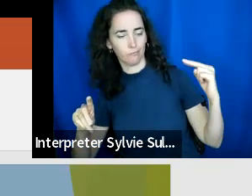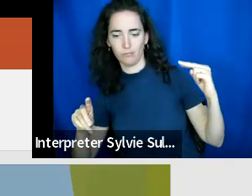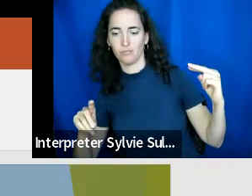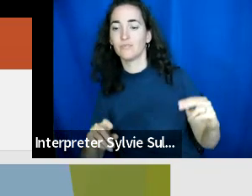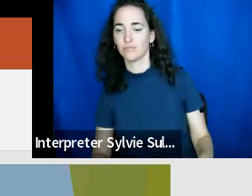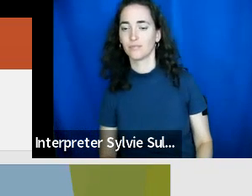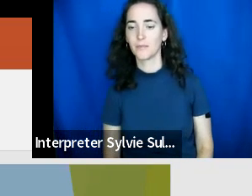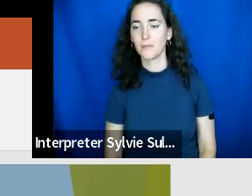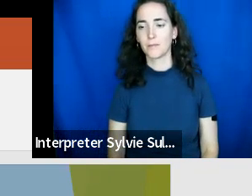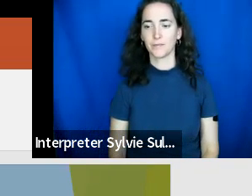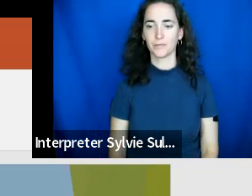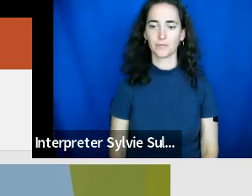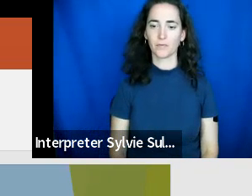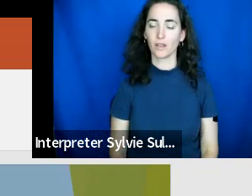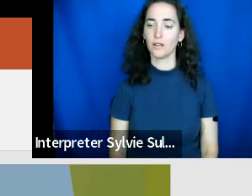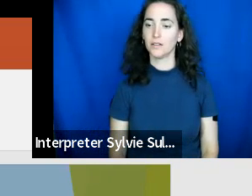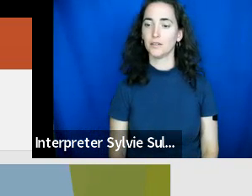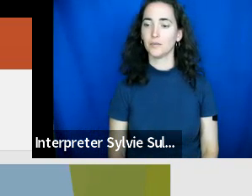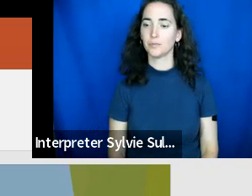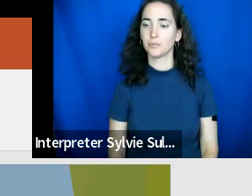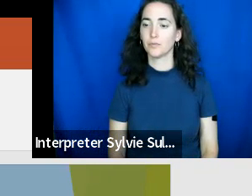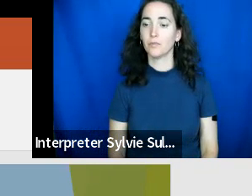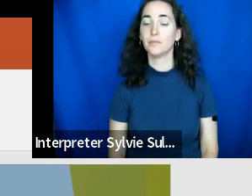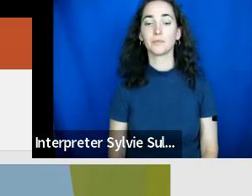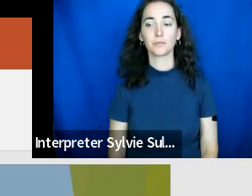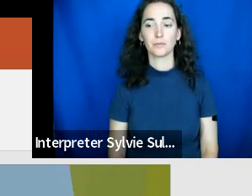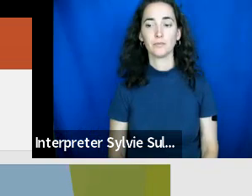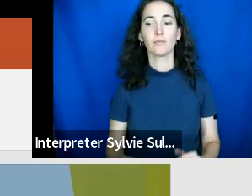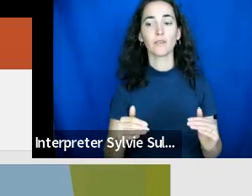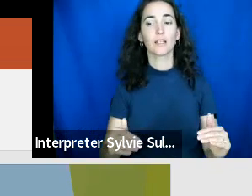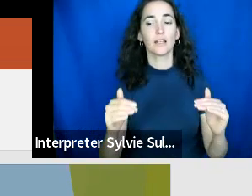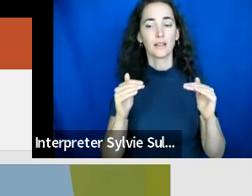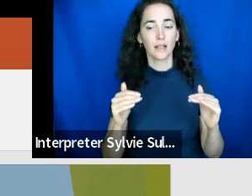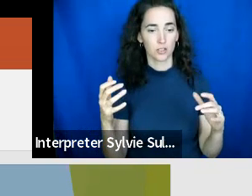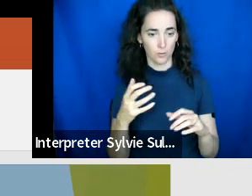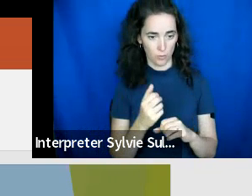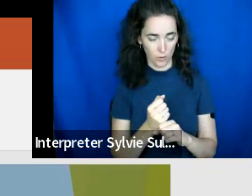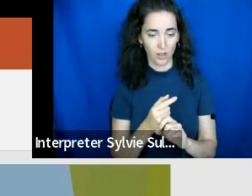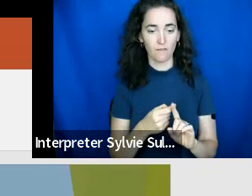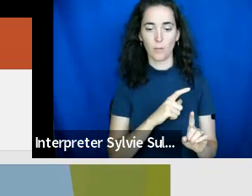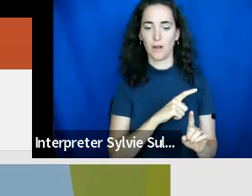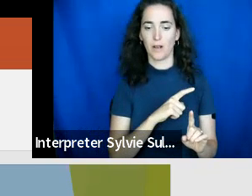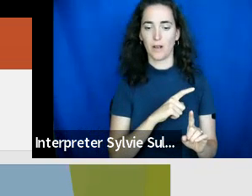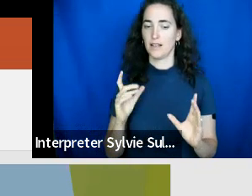So the next kind of site or update i'll give you is just from the legislative session itself.